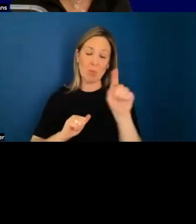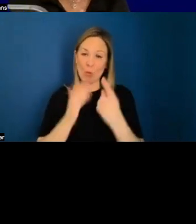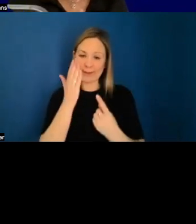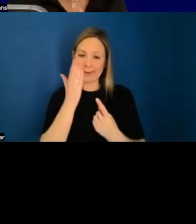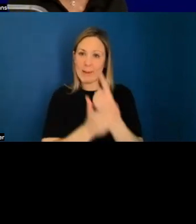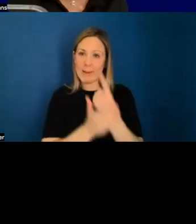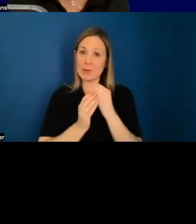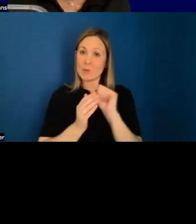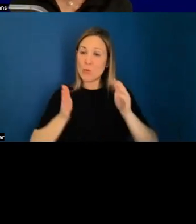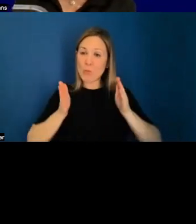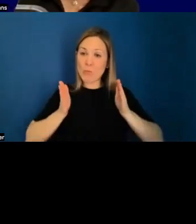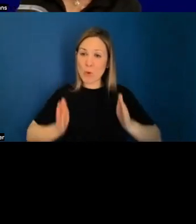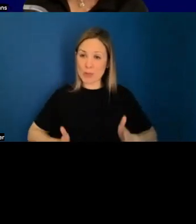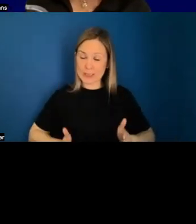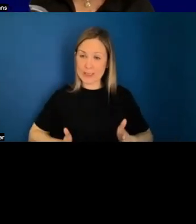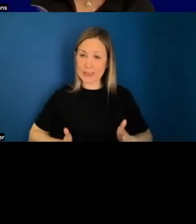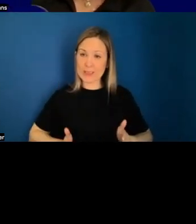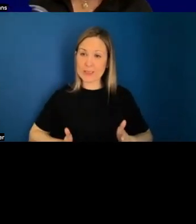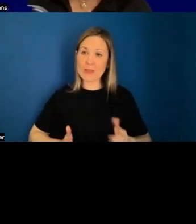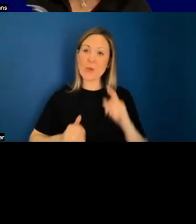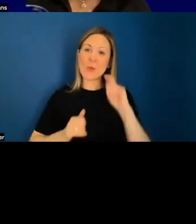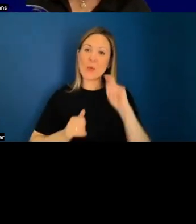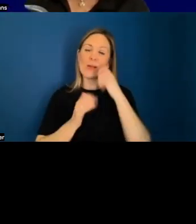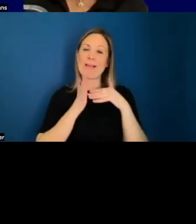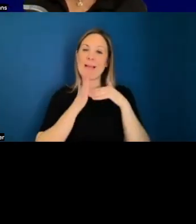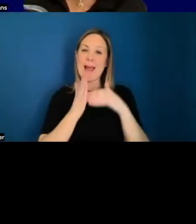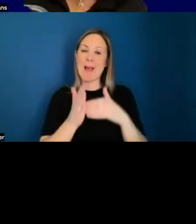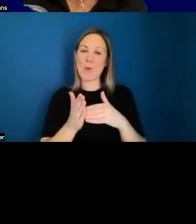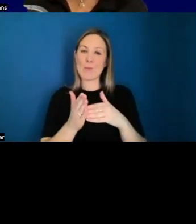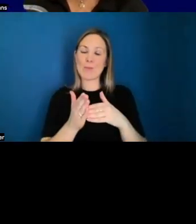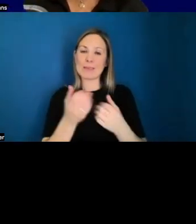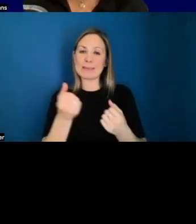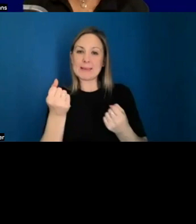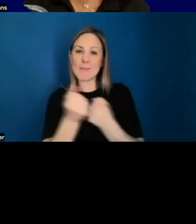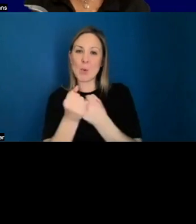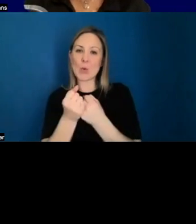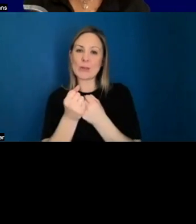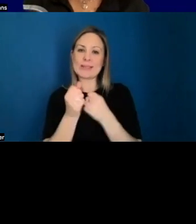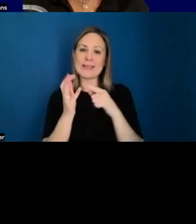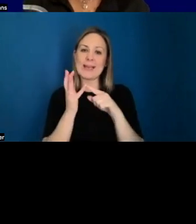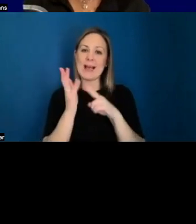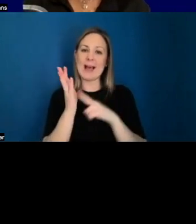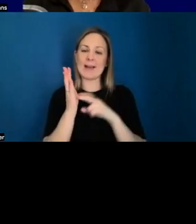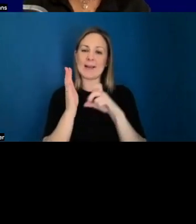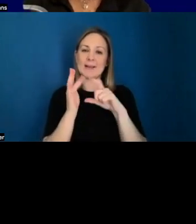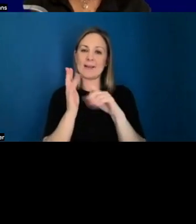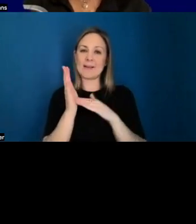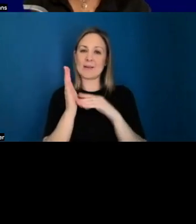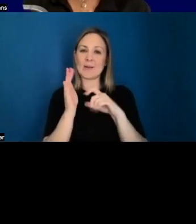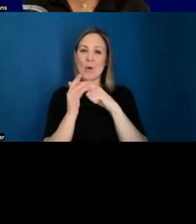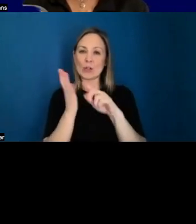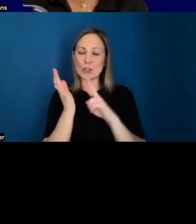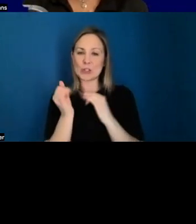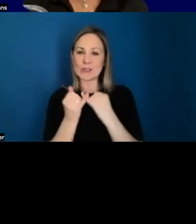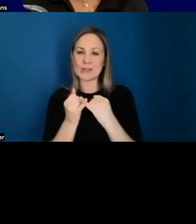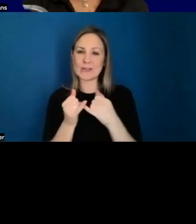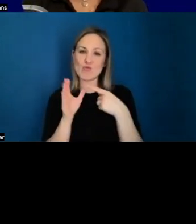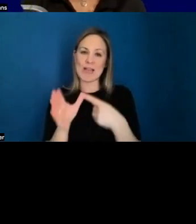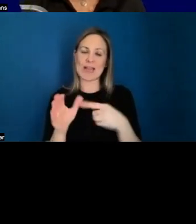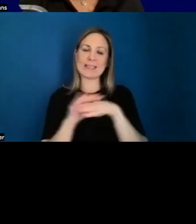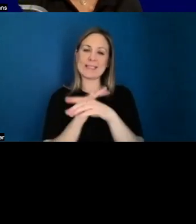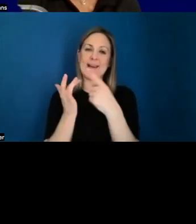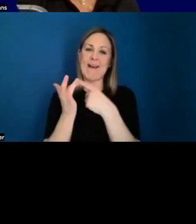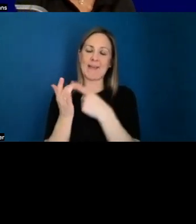body will help support the unconscious reaction in other situations as well.